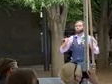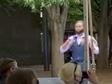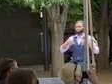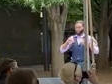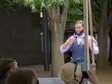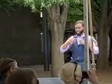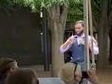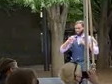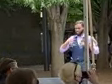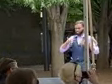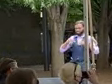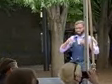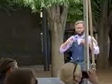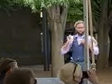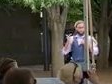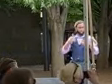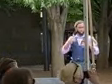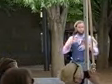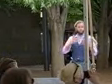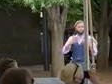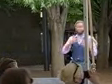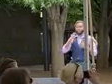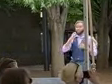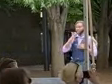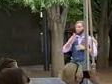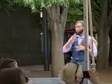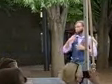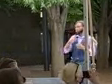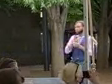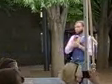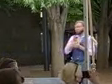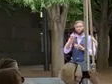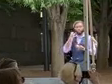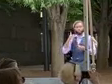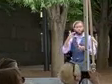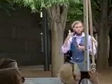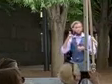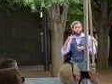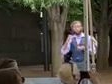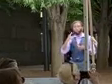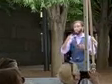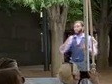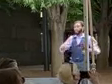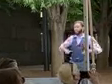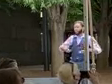No matter the color of the skin, who we love, whether we walked or wheeled ourselves here today,